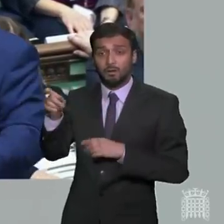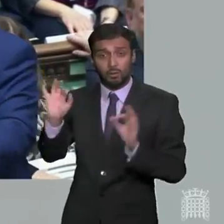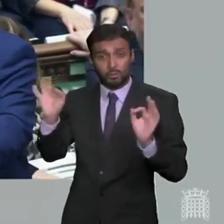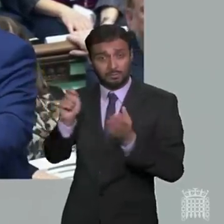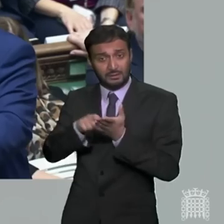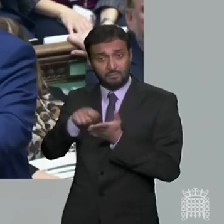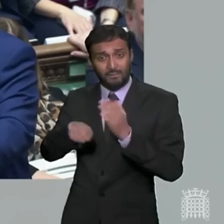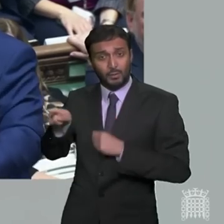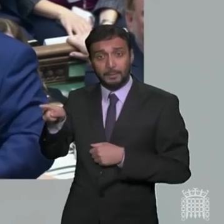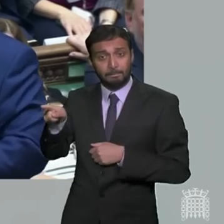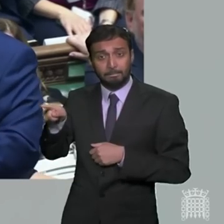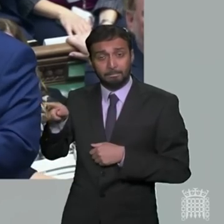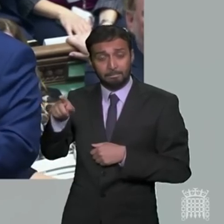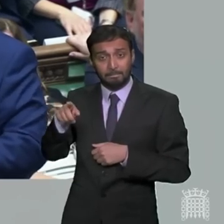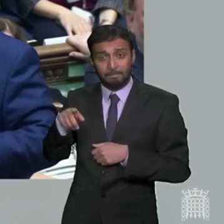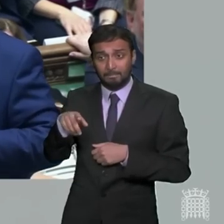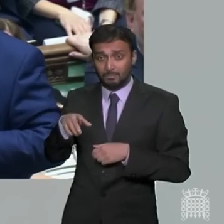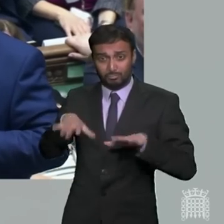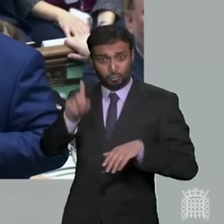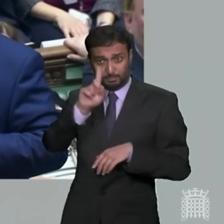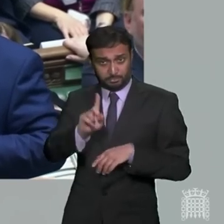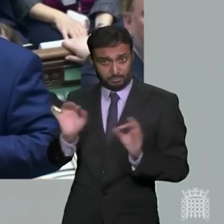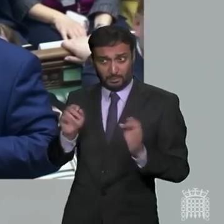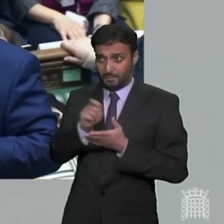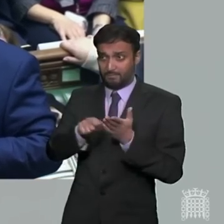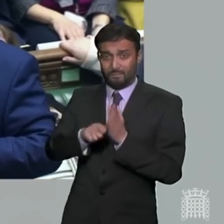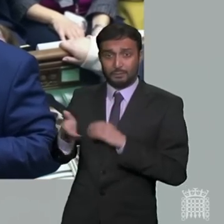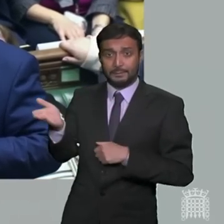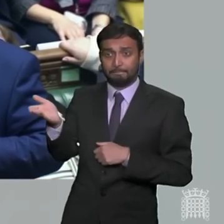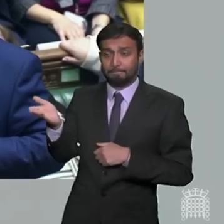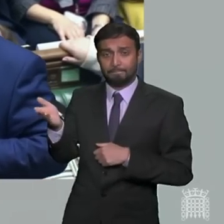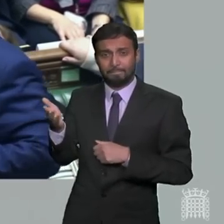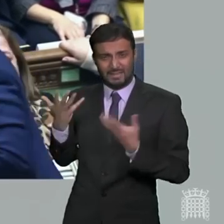What right does a man with no mandate have to deny Scottish democracy?